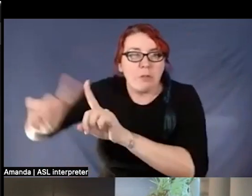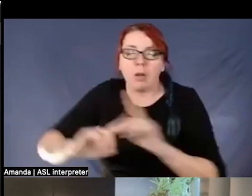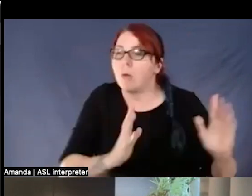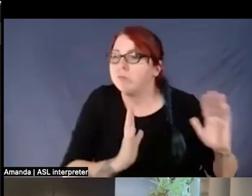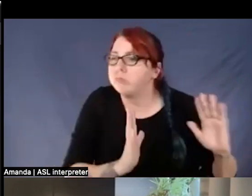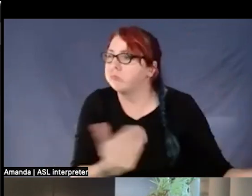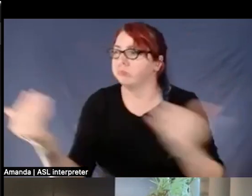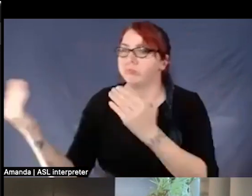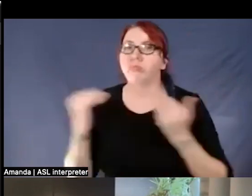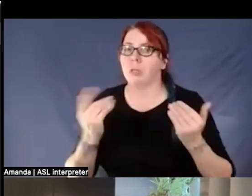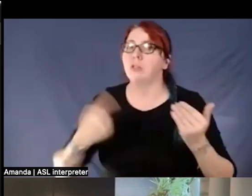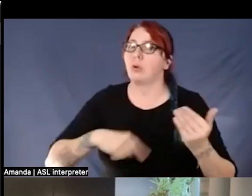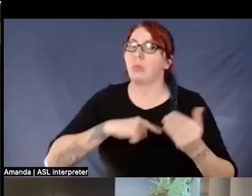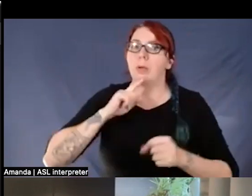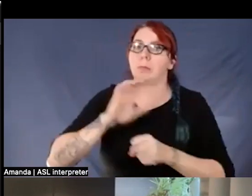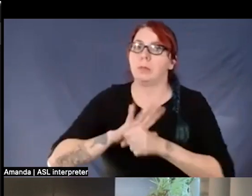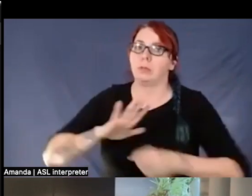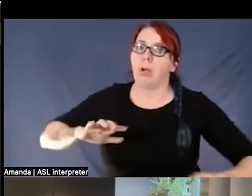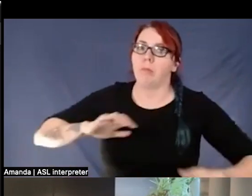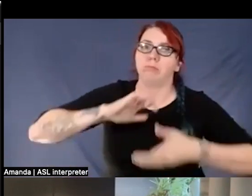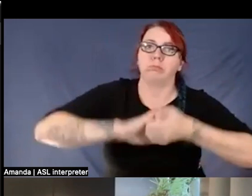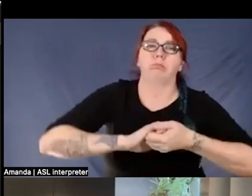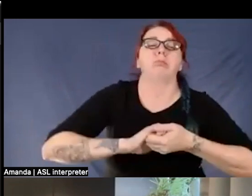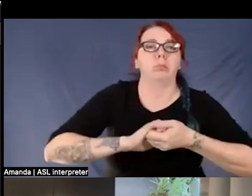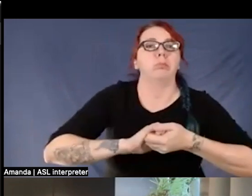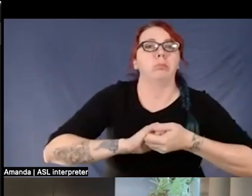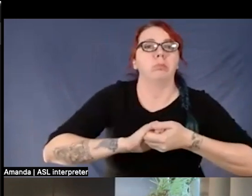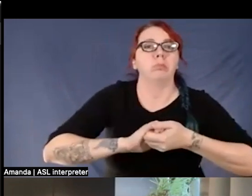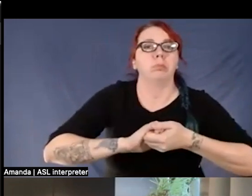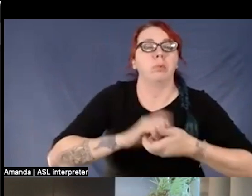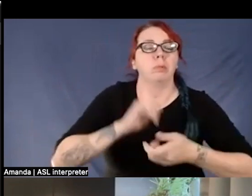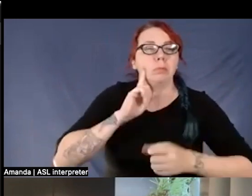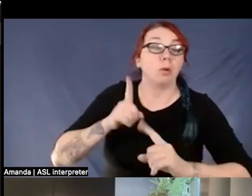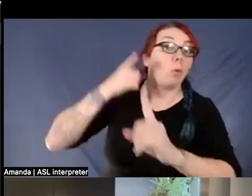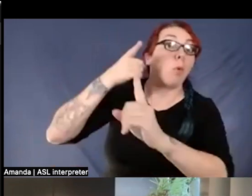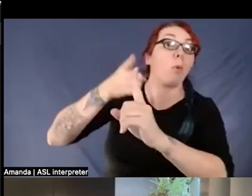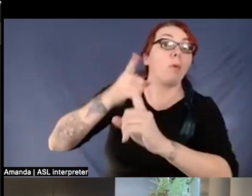in the industry as we move towards a framework that supports space-making, which ensures that